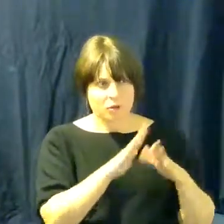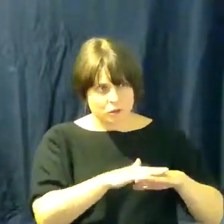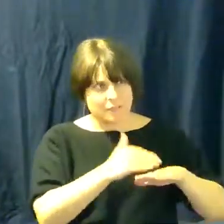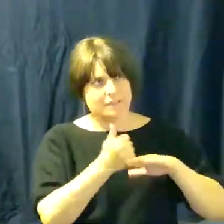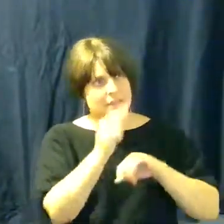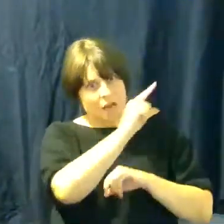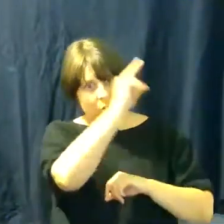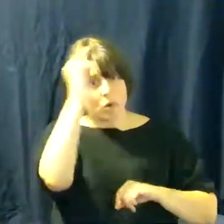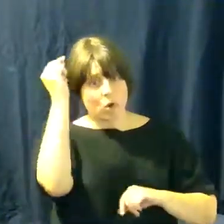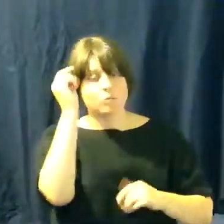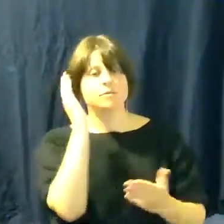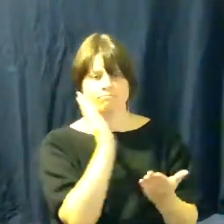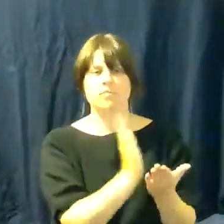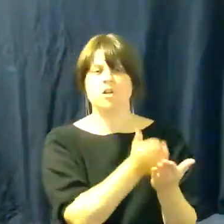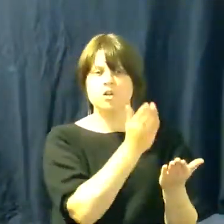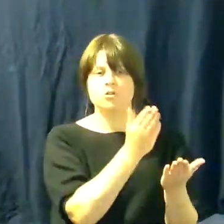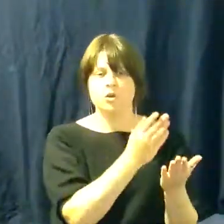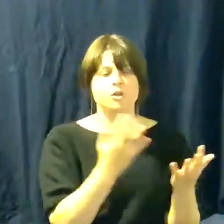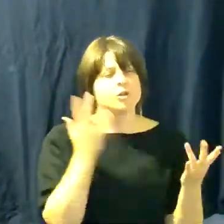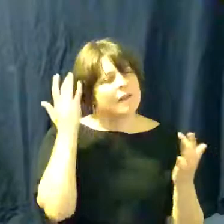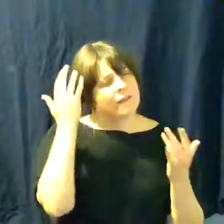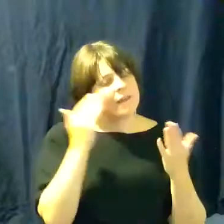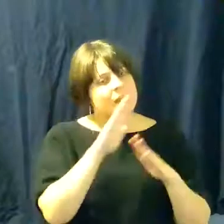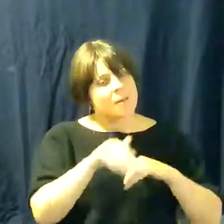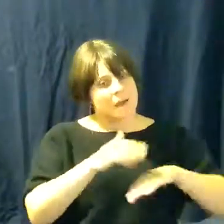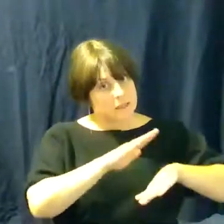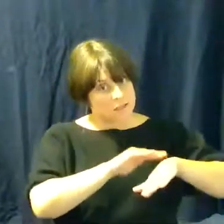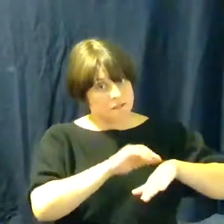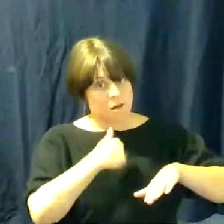ing partnership. So setting some goals and talking